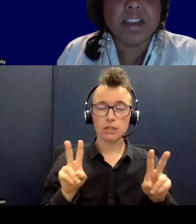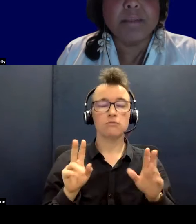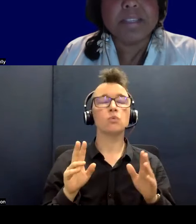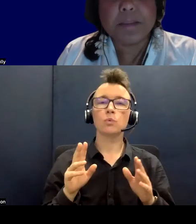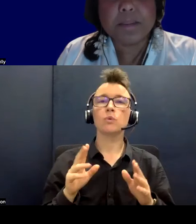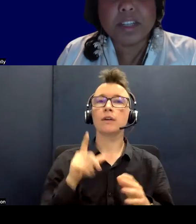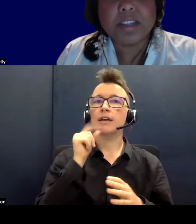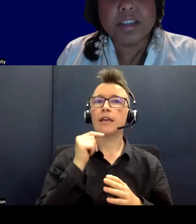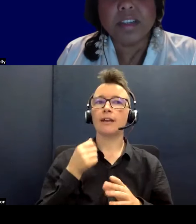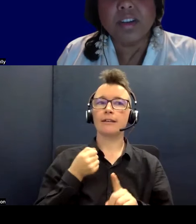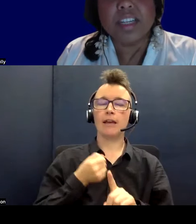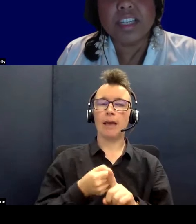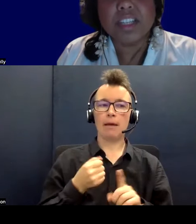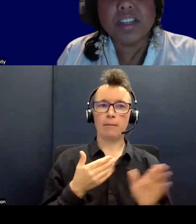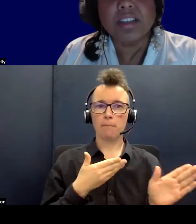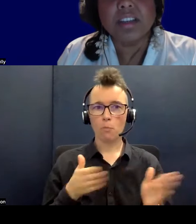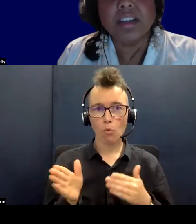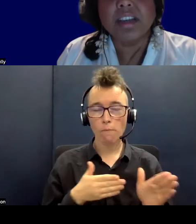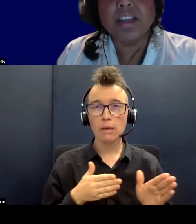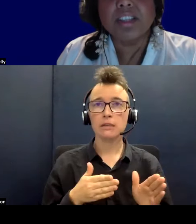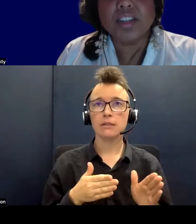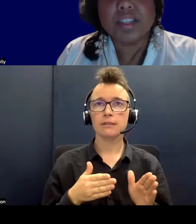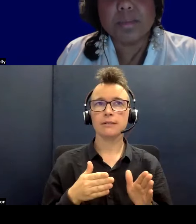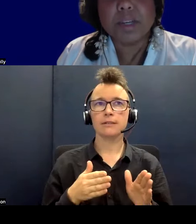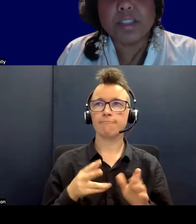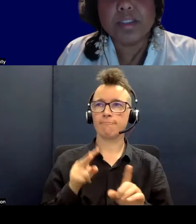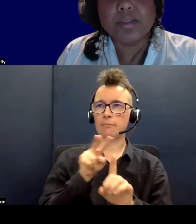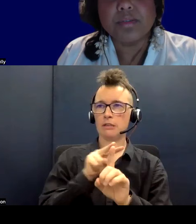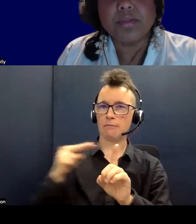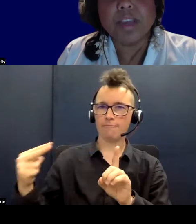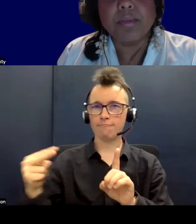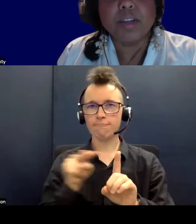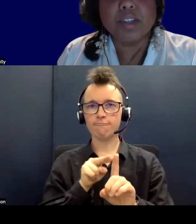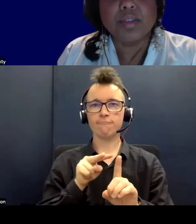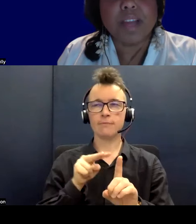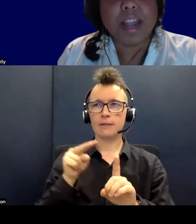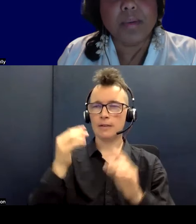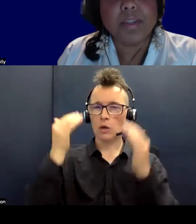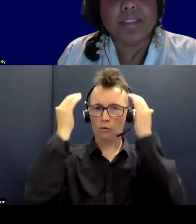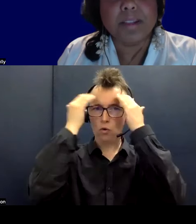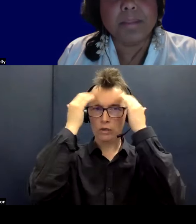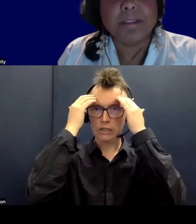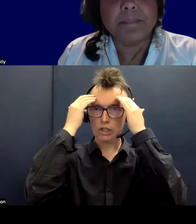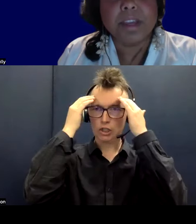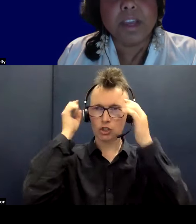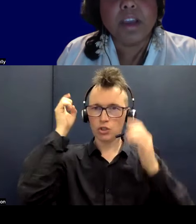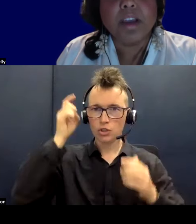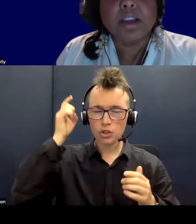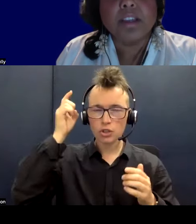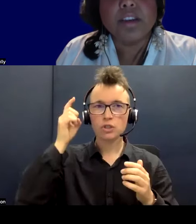perception, cognition, social interpersonal, emotional and language development. So for